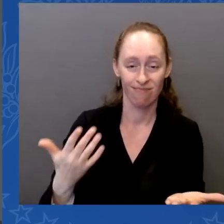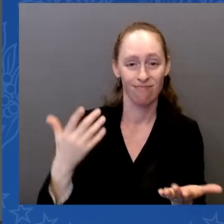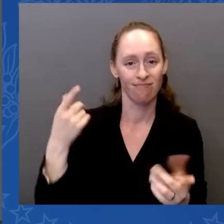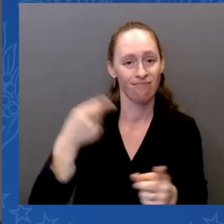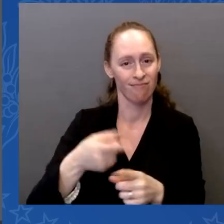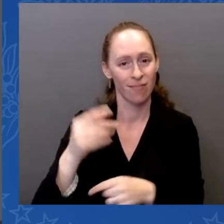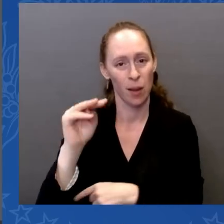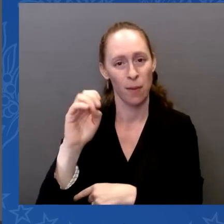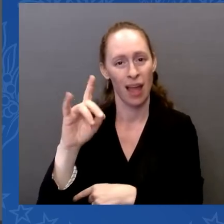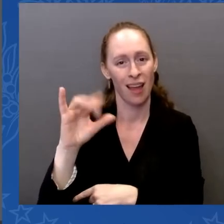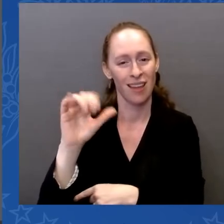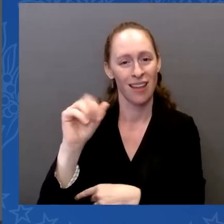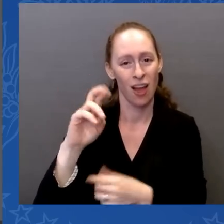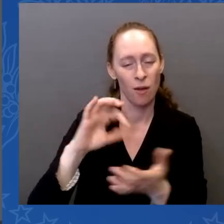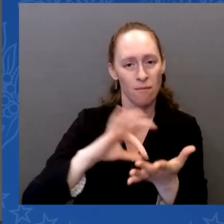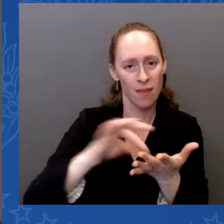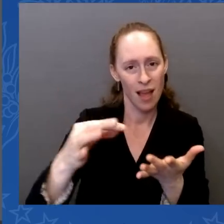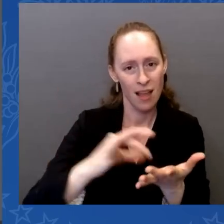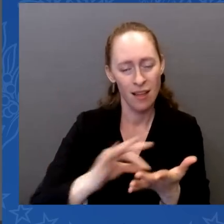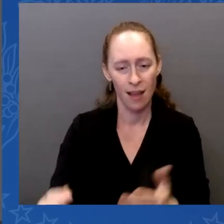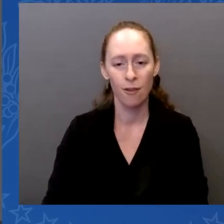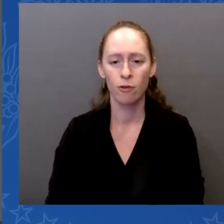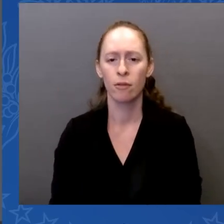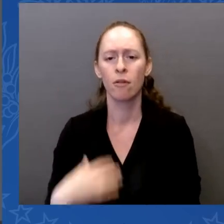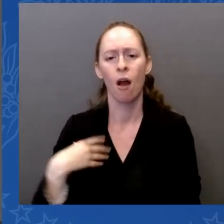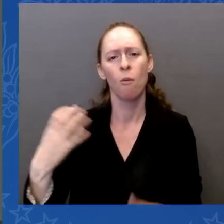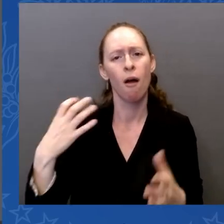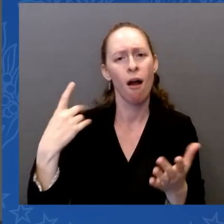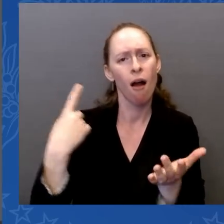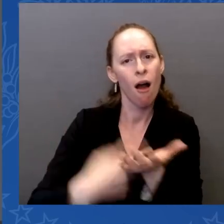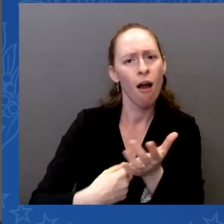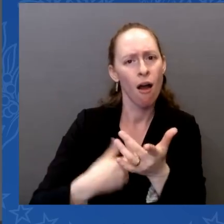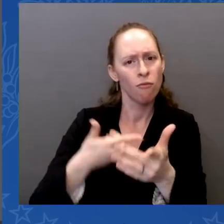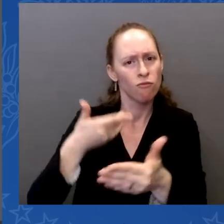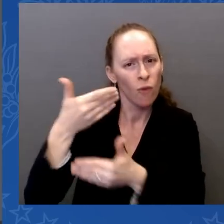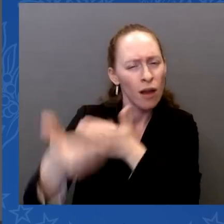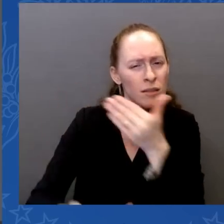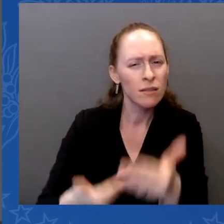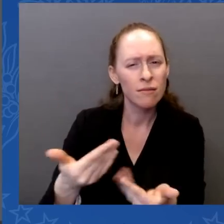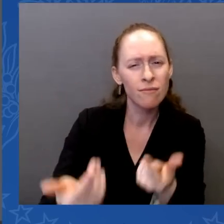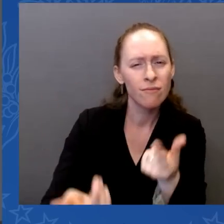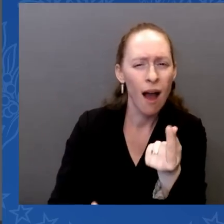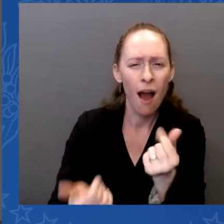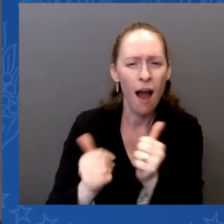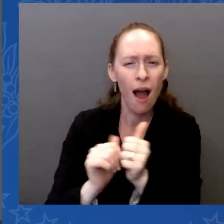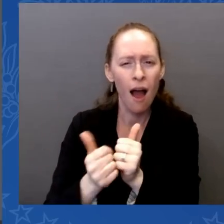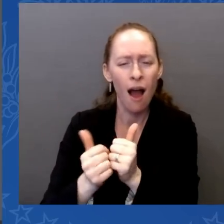and strengthen Medicare, which is, for so many seniors, the only thing they can rely upon.